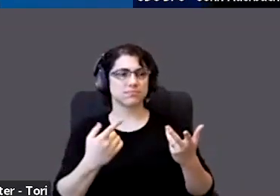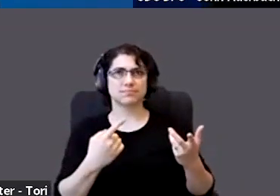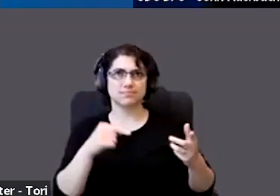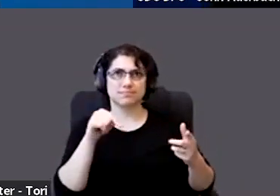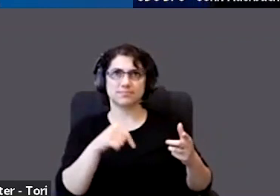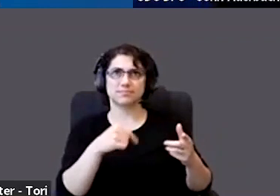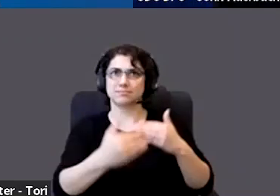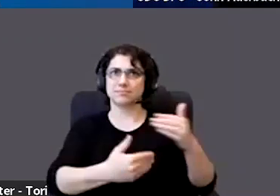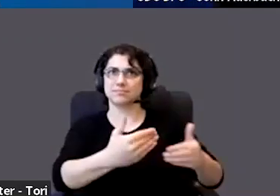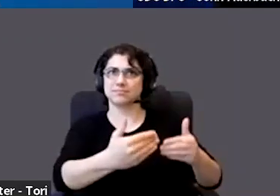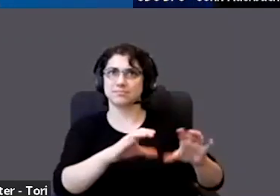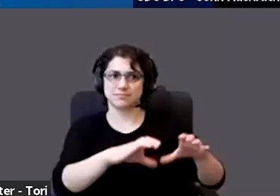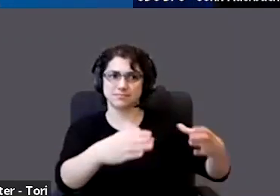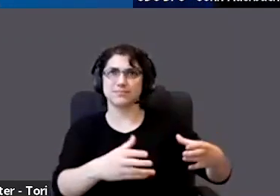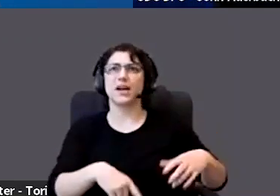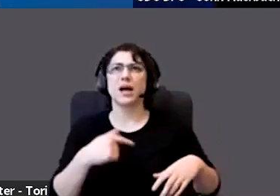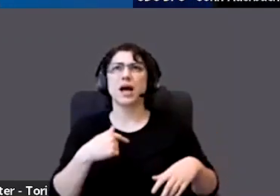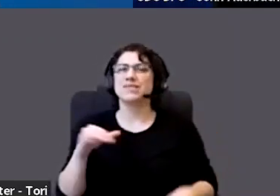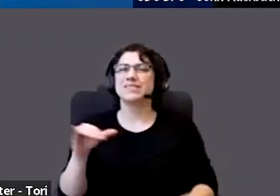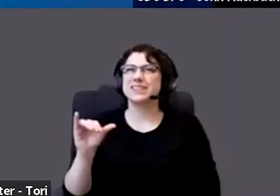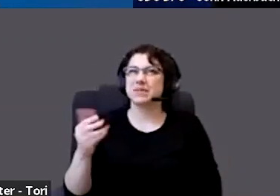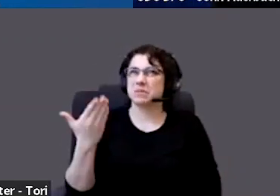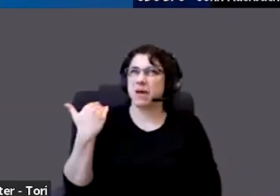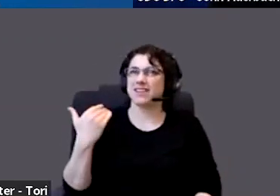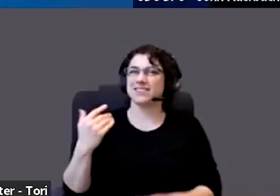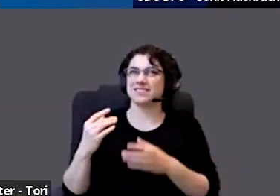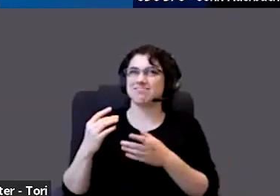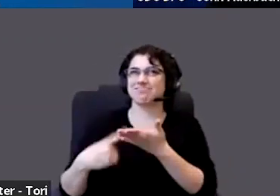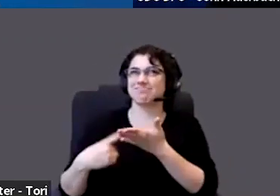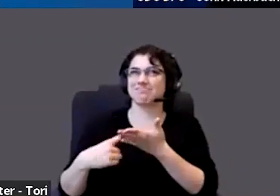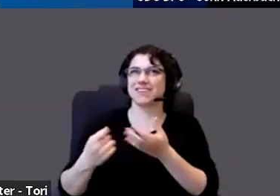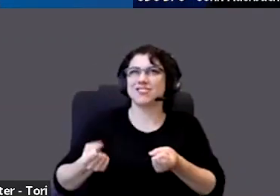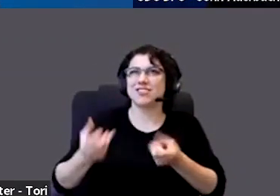of a prior discussion there are a lot of data outside of CDC